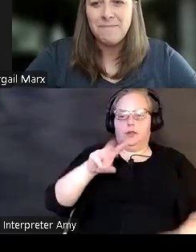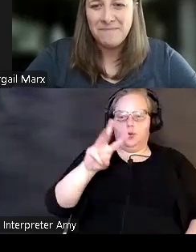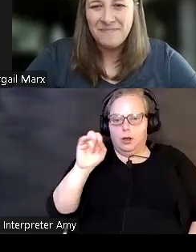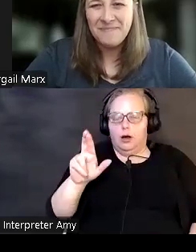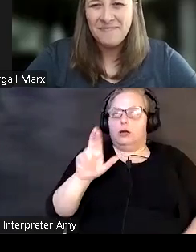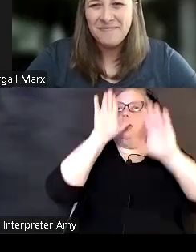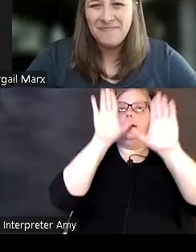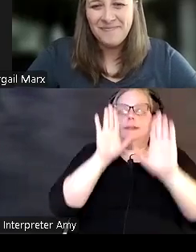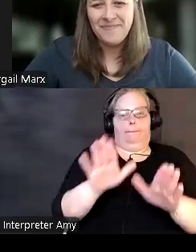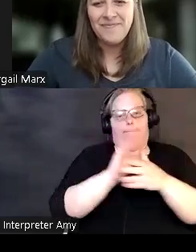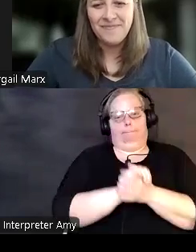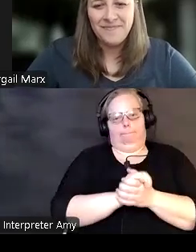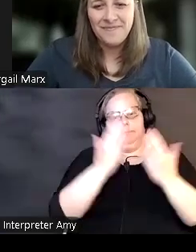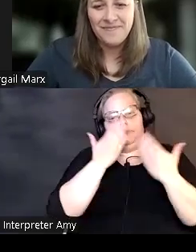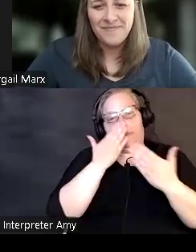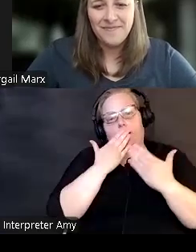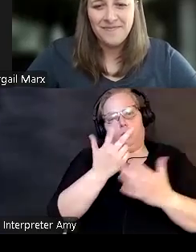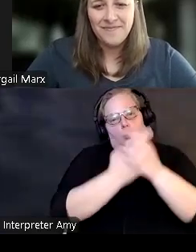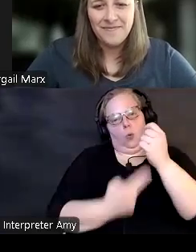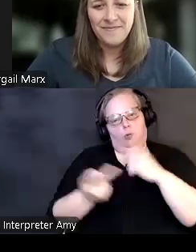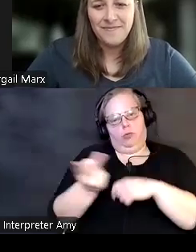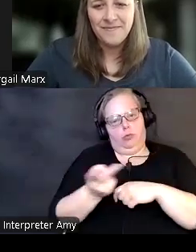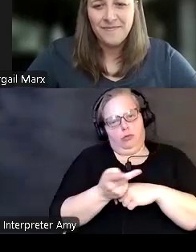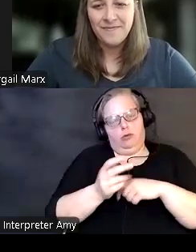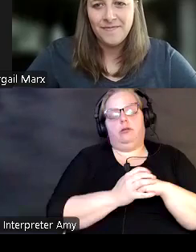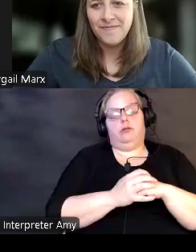I can't thank you both enough for the wealth of information